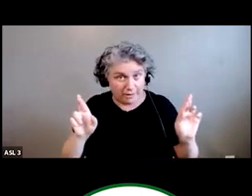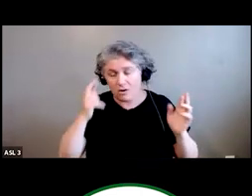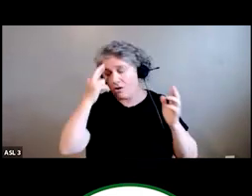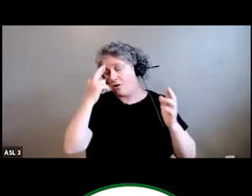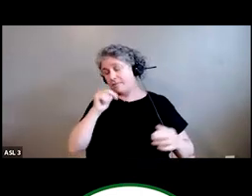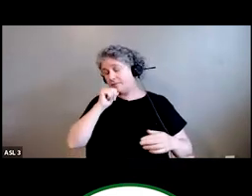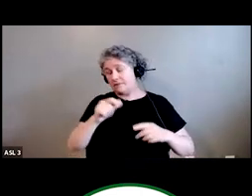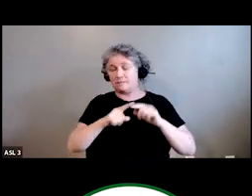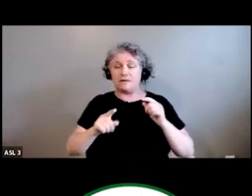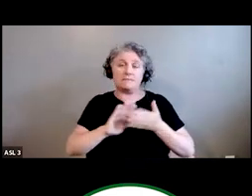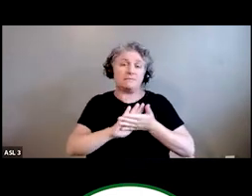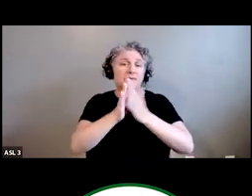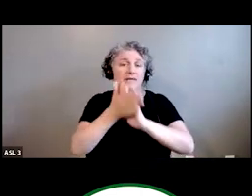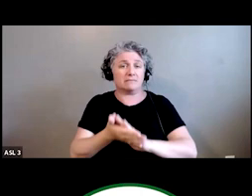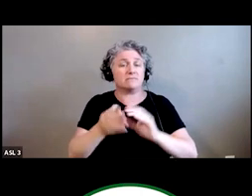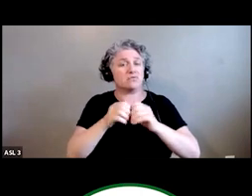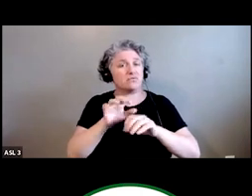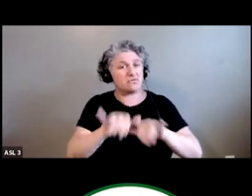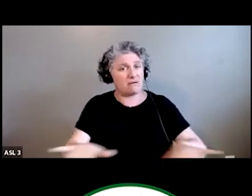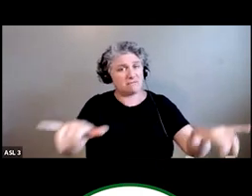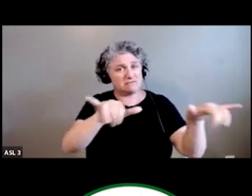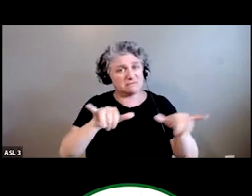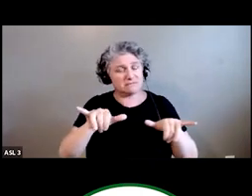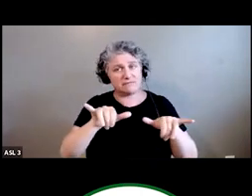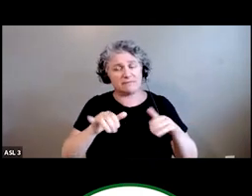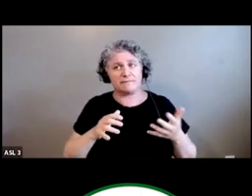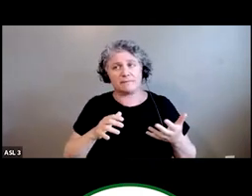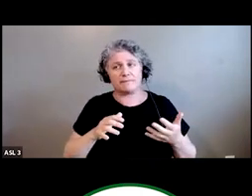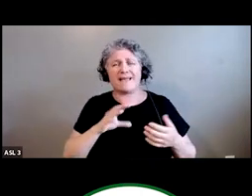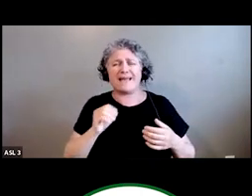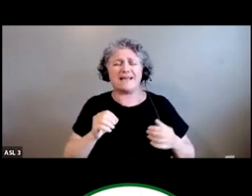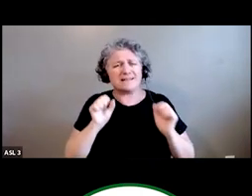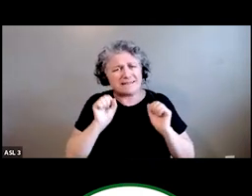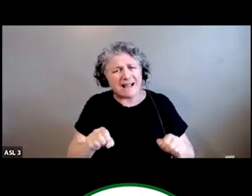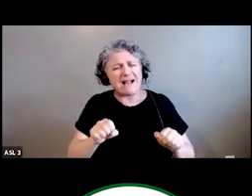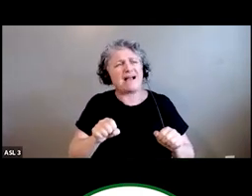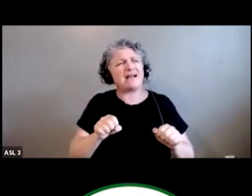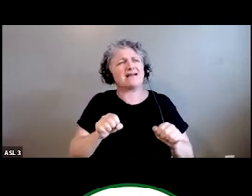I think we really need to take advantage of providing accurate and very up to date online